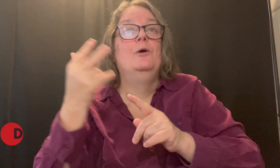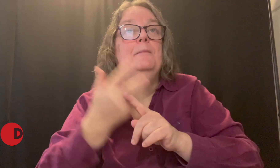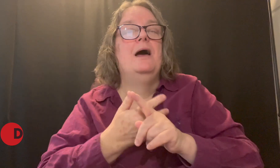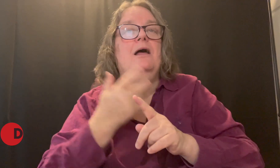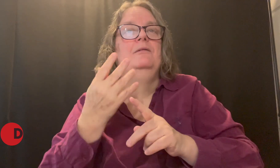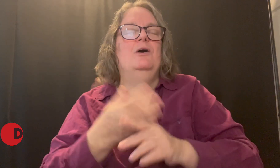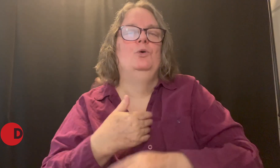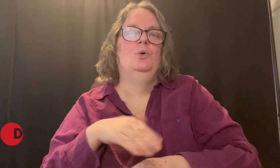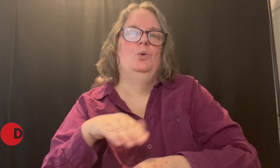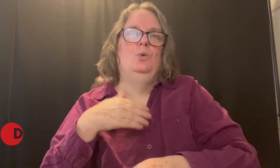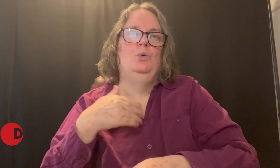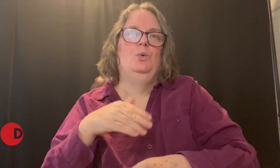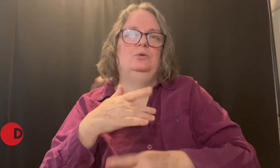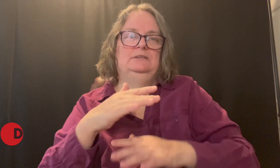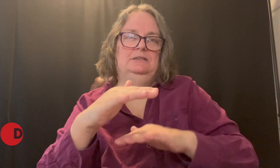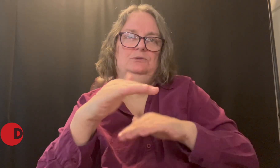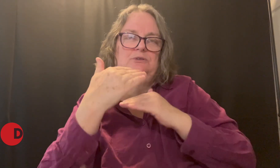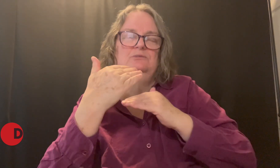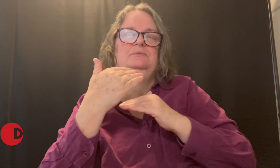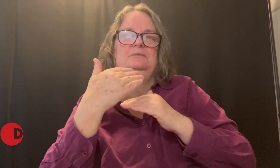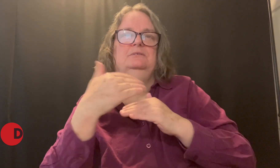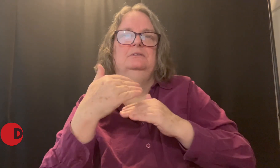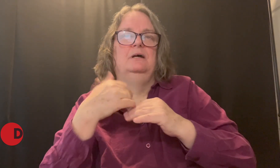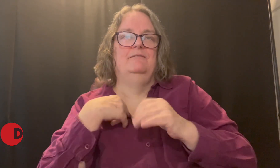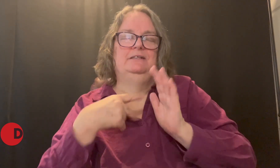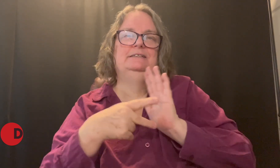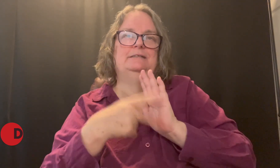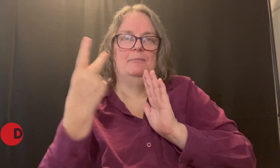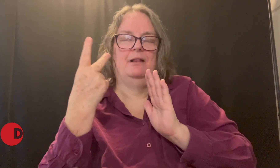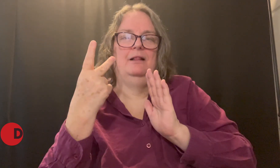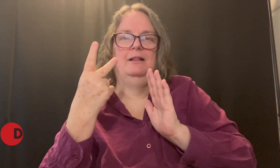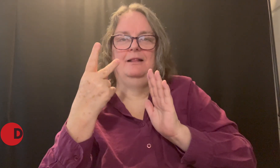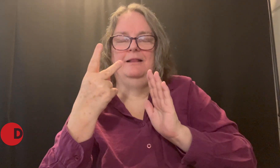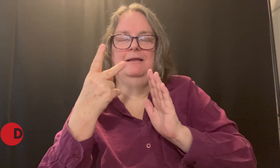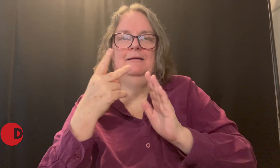request interpreters with delays of as long as 3 months...